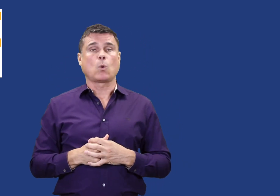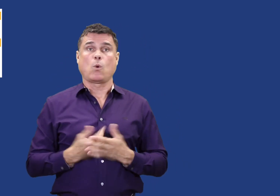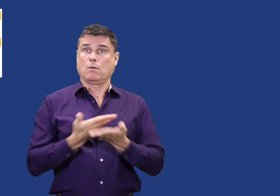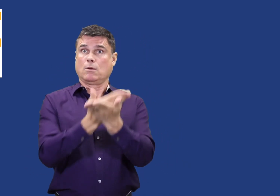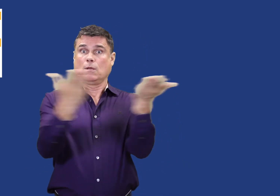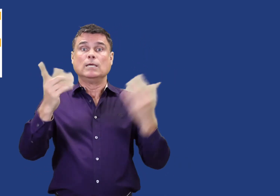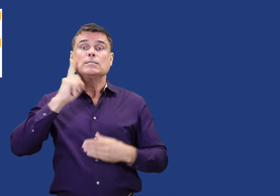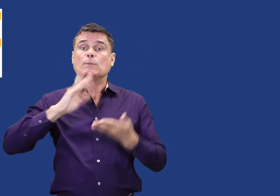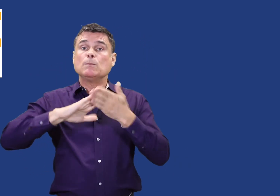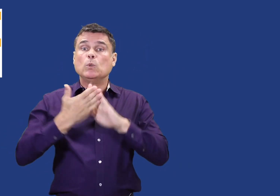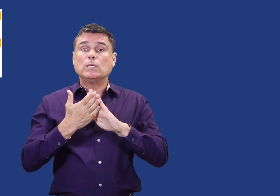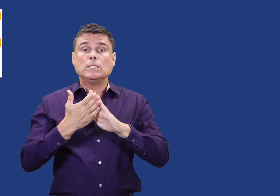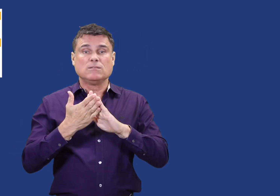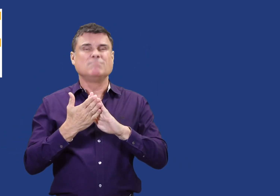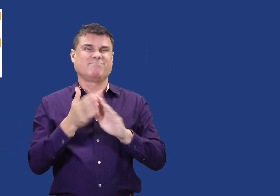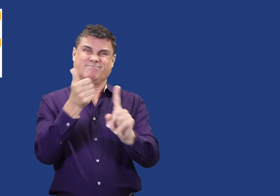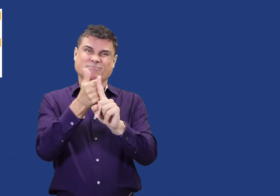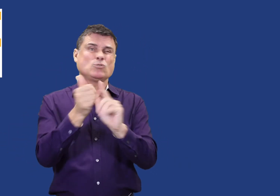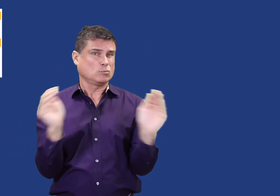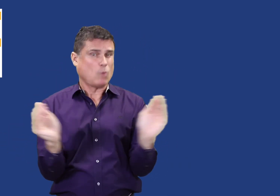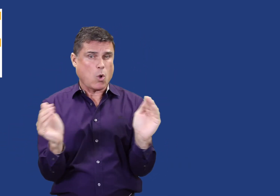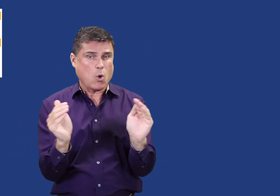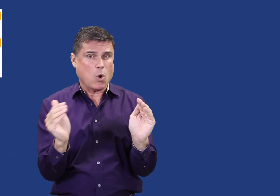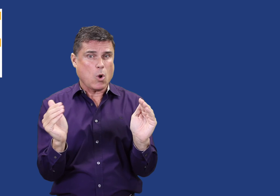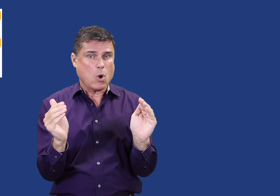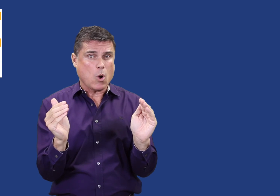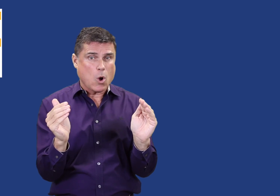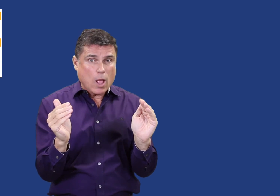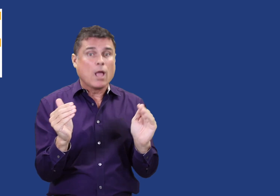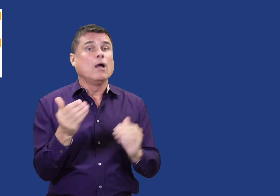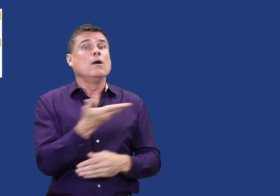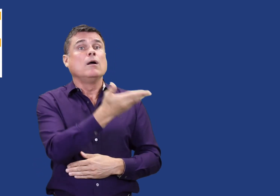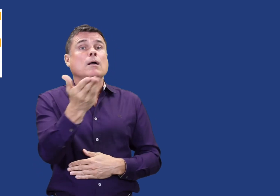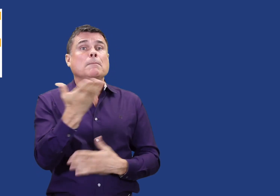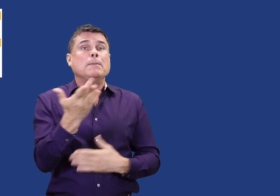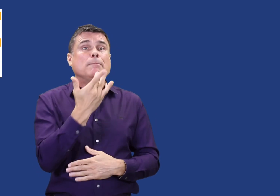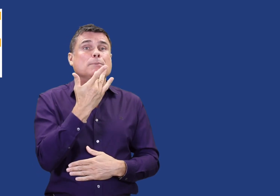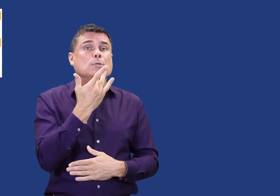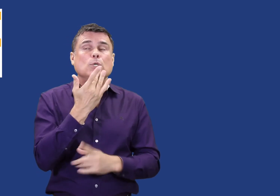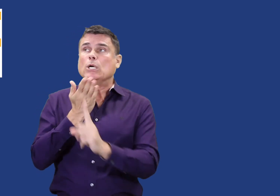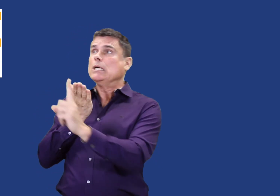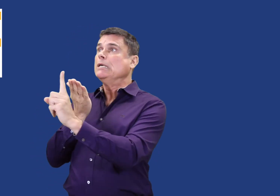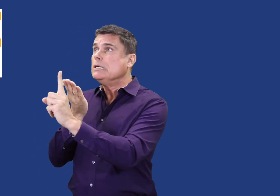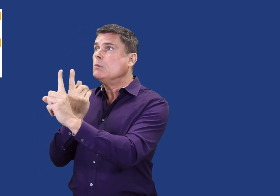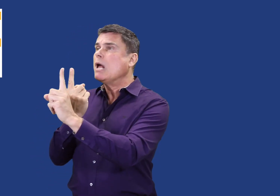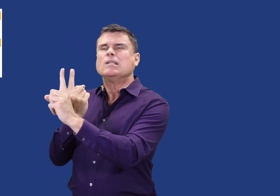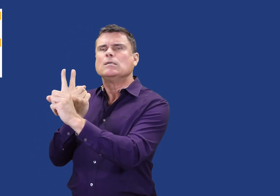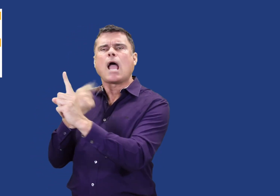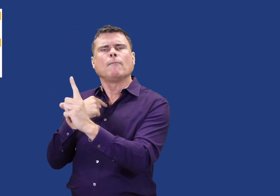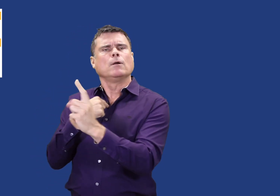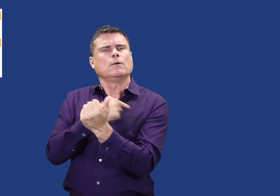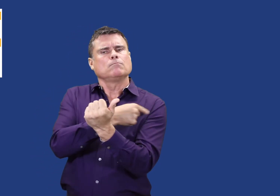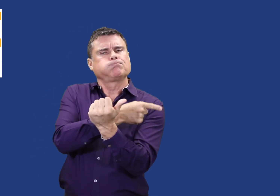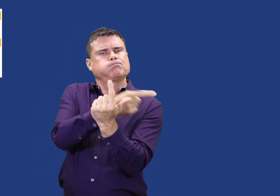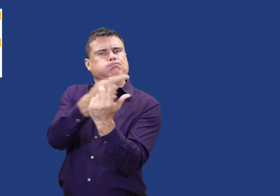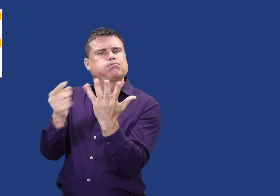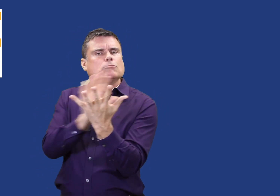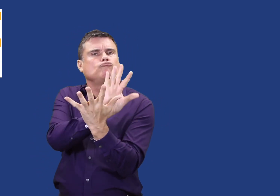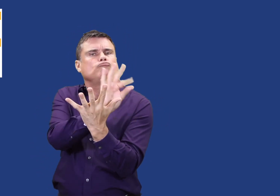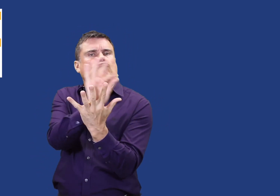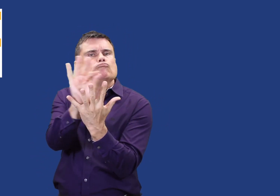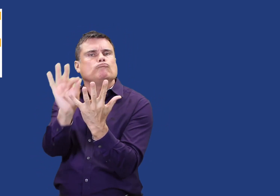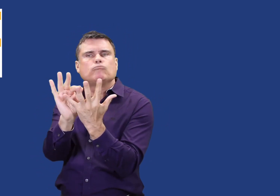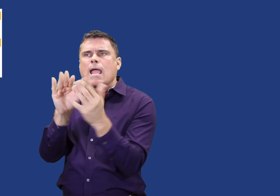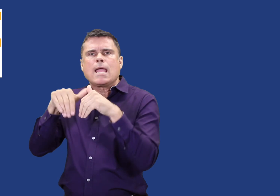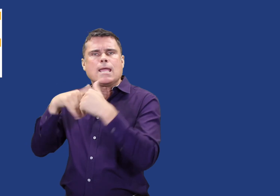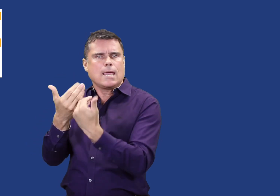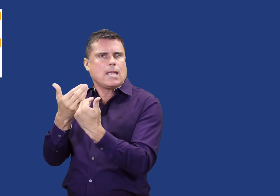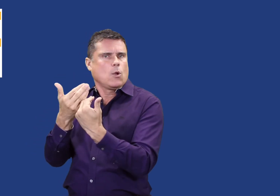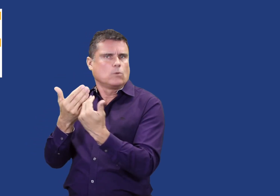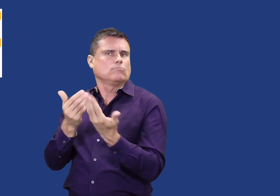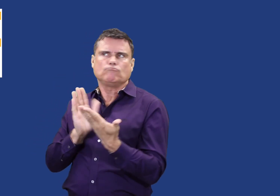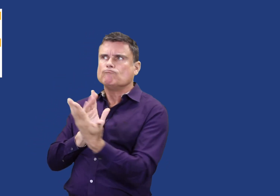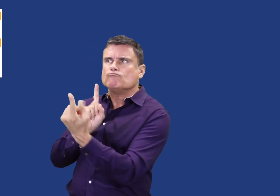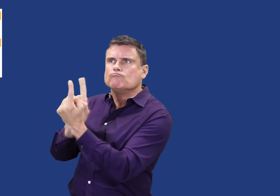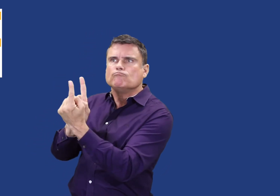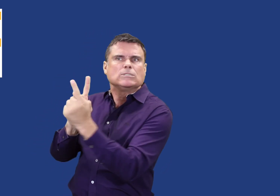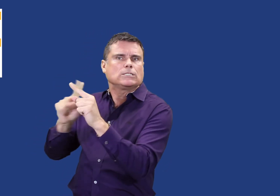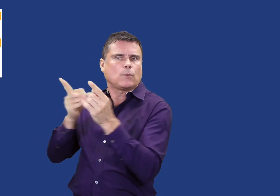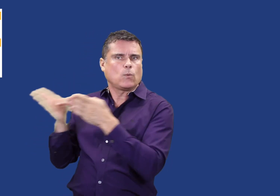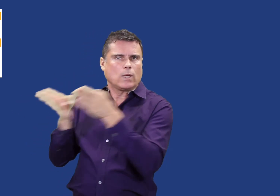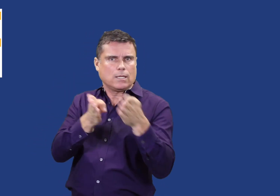THE DEAF COMMUNITY IS SMALL AND PATIENTS PREFER TO HAVE OPTIONS WHEN APPROACHING STAFF.